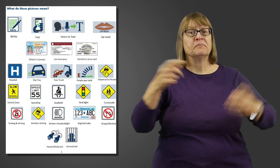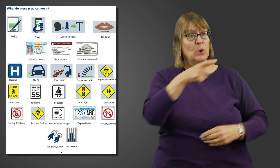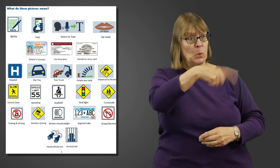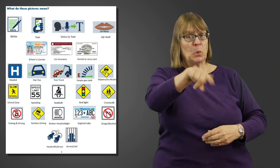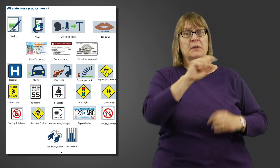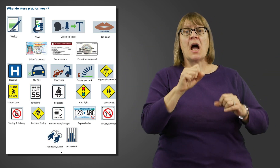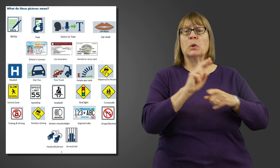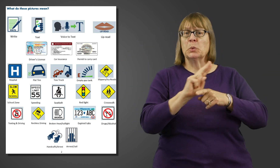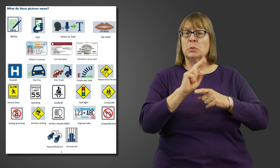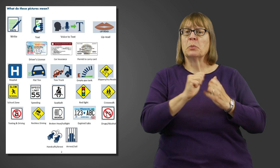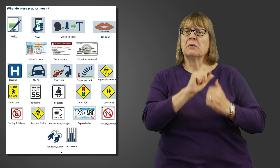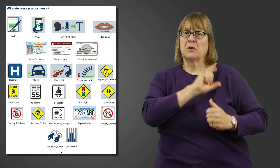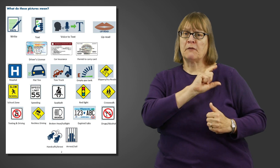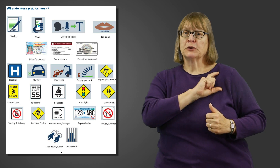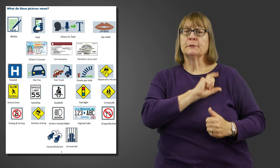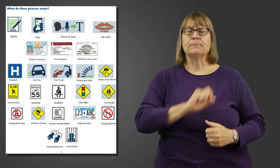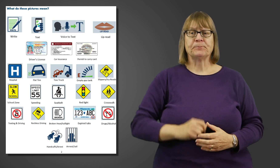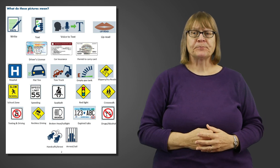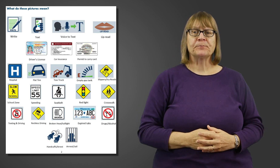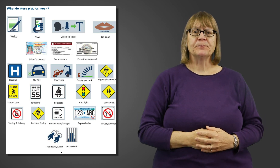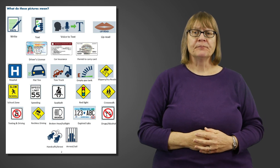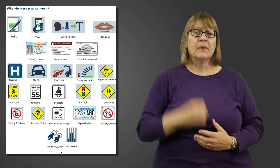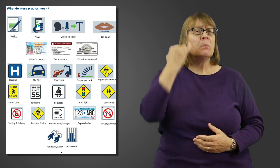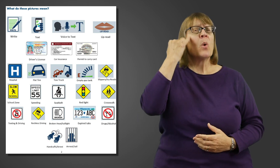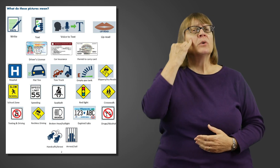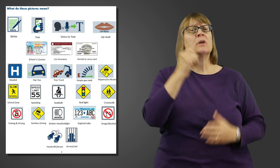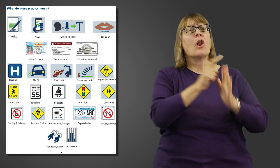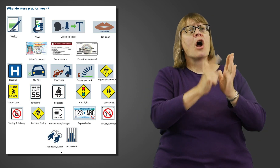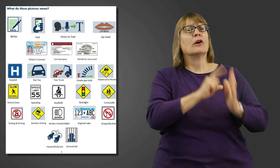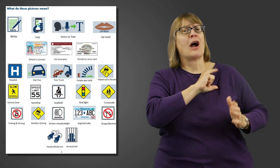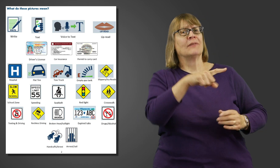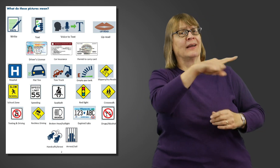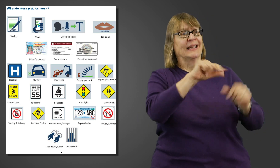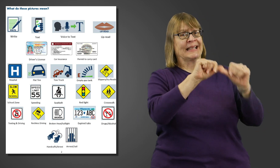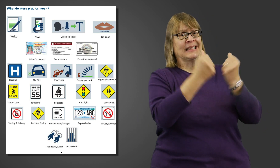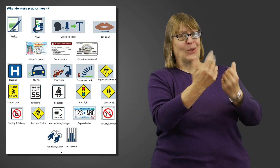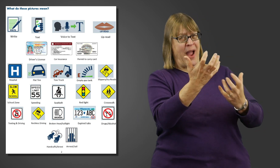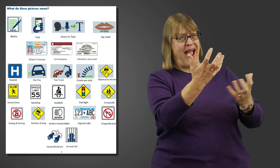DHHSD has produced traffic/communication cards for individuals to use